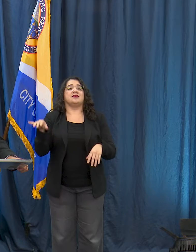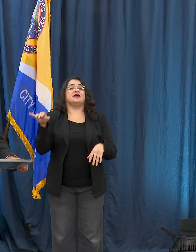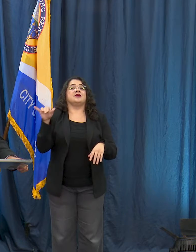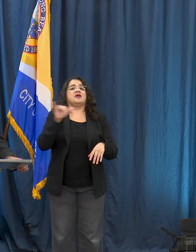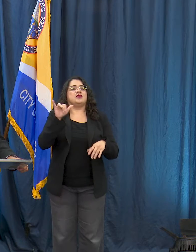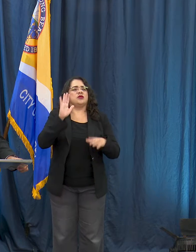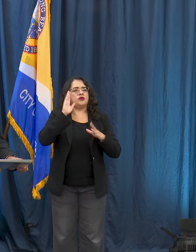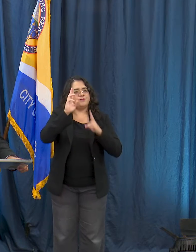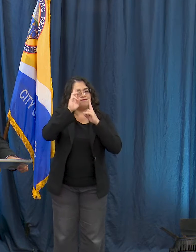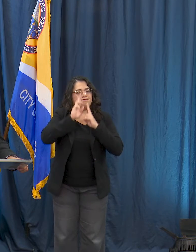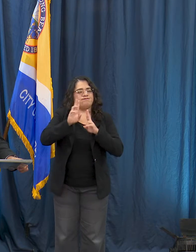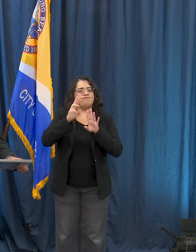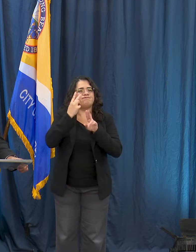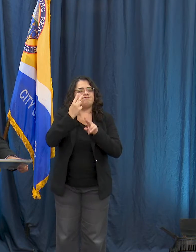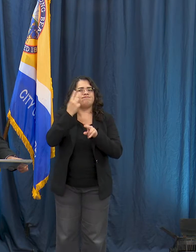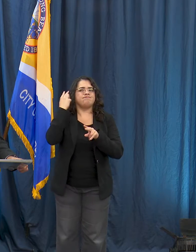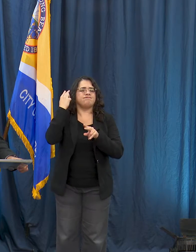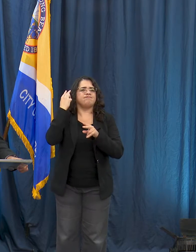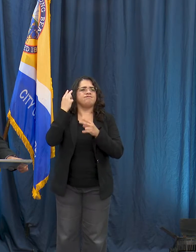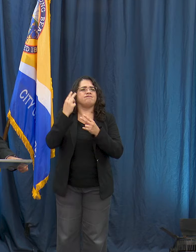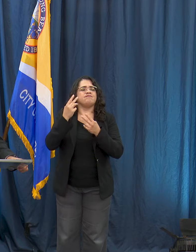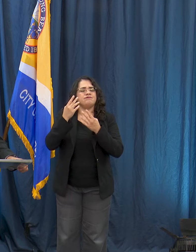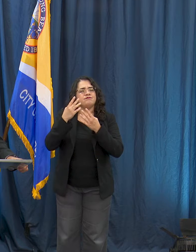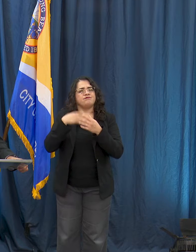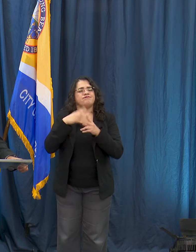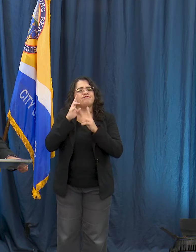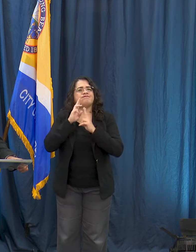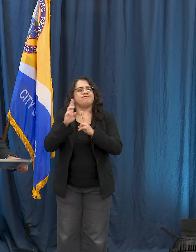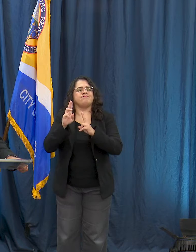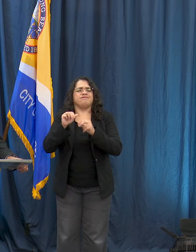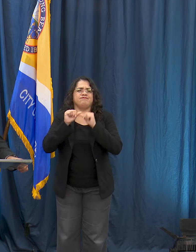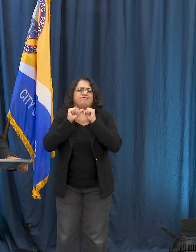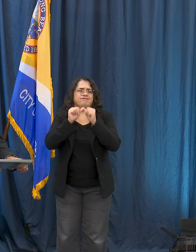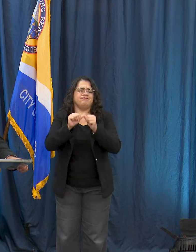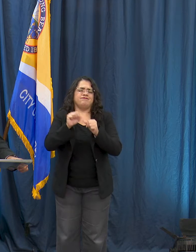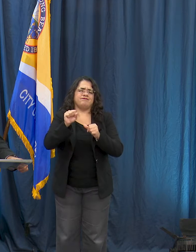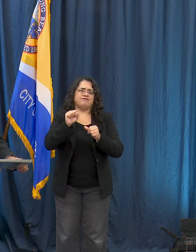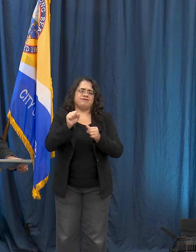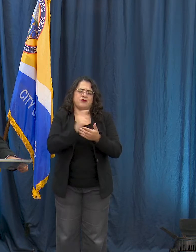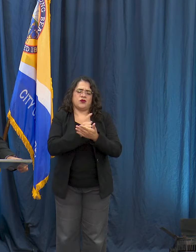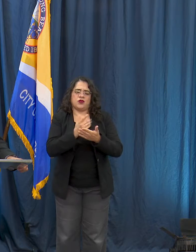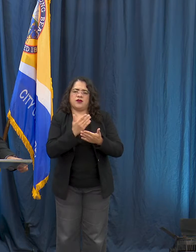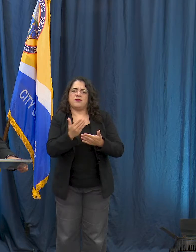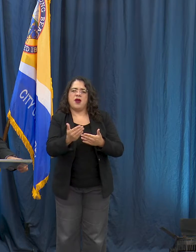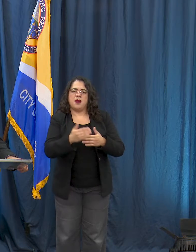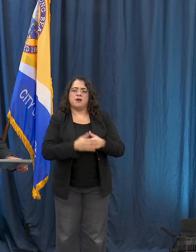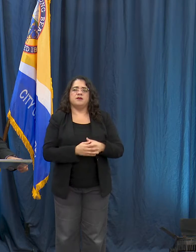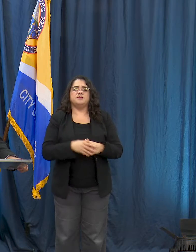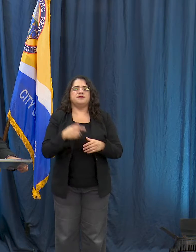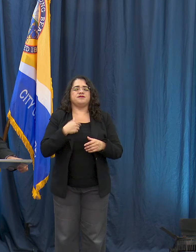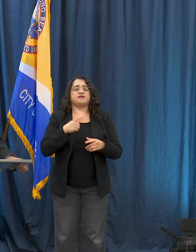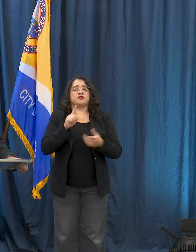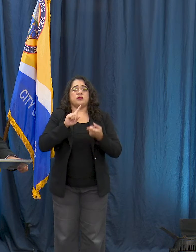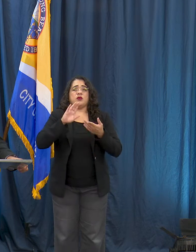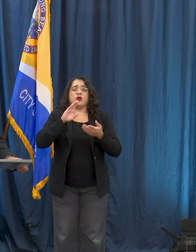memory. We'll continue to do so in the weeks ahead. We did a moment of silence at the last